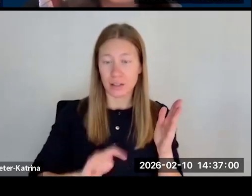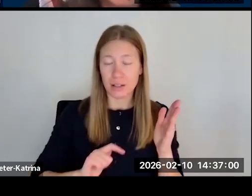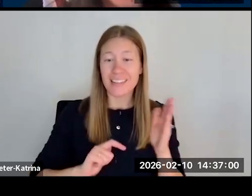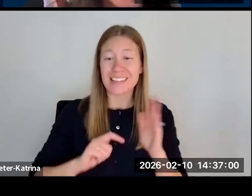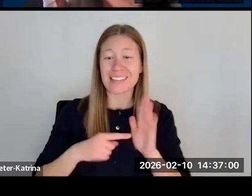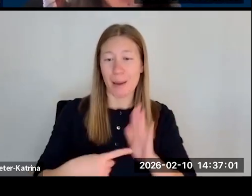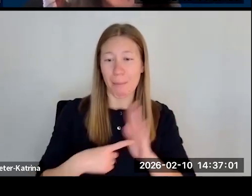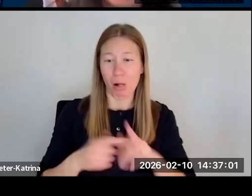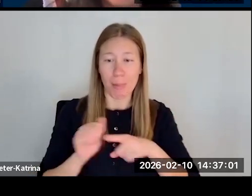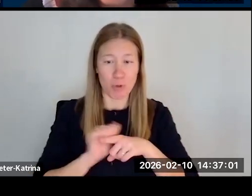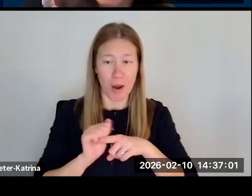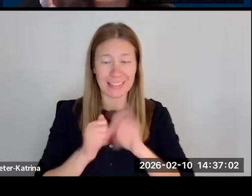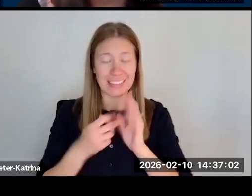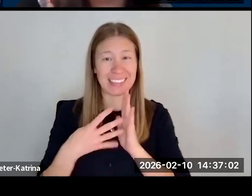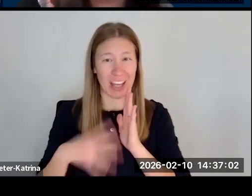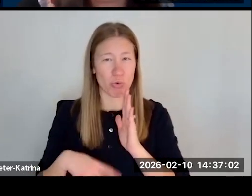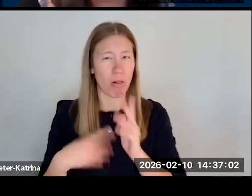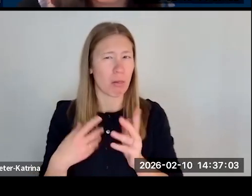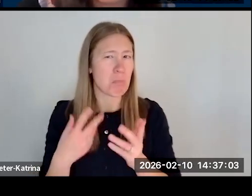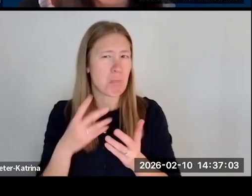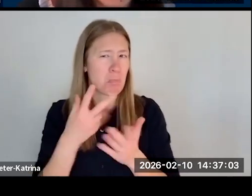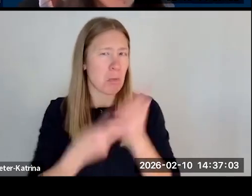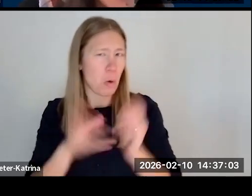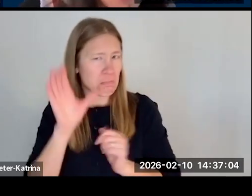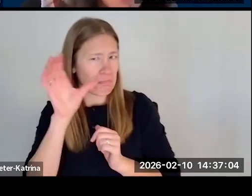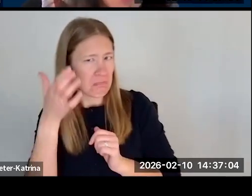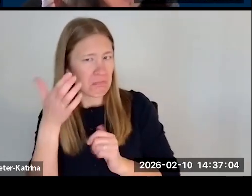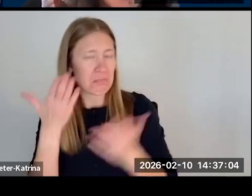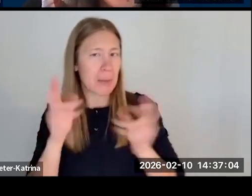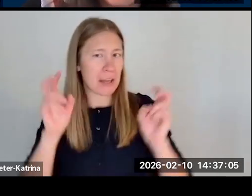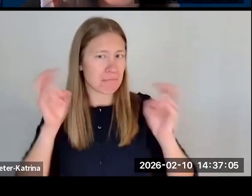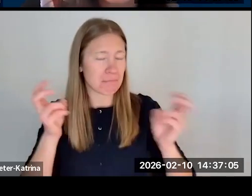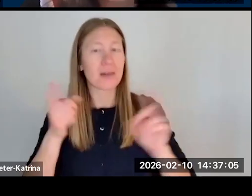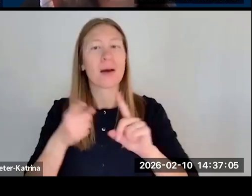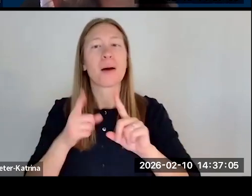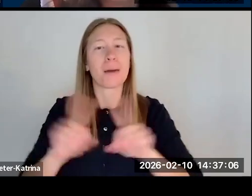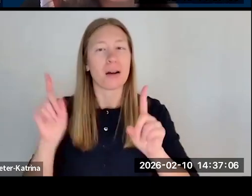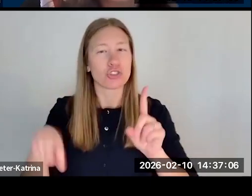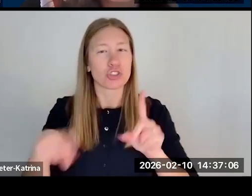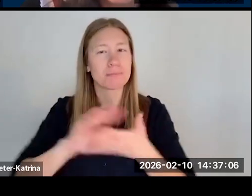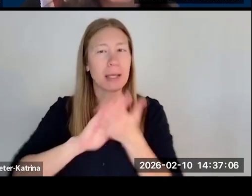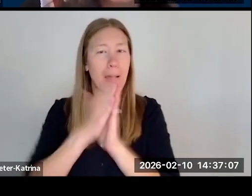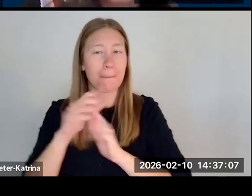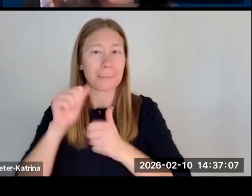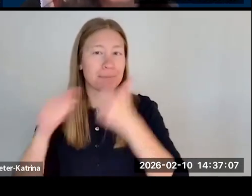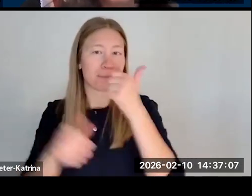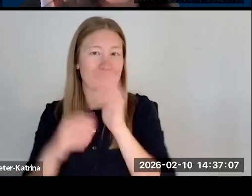body text and so I think they should be section headers. And because we just use heading level one